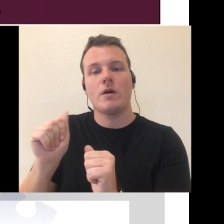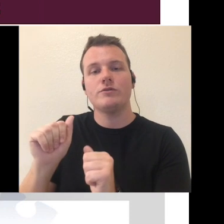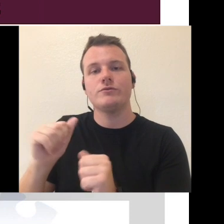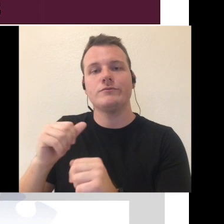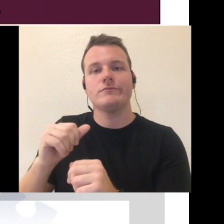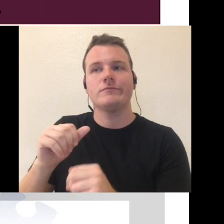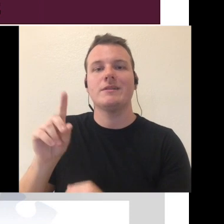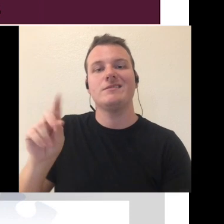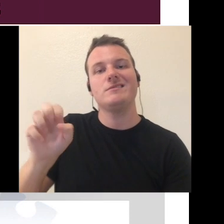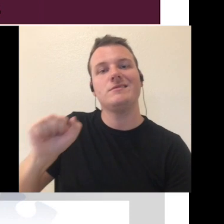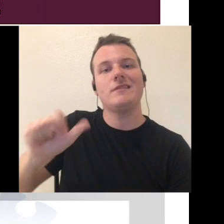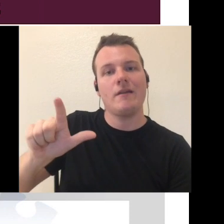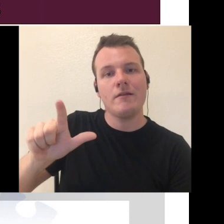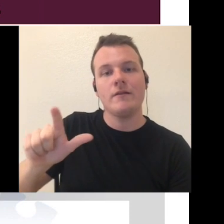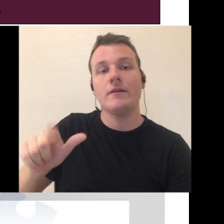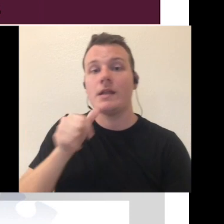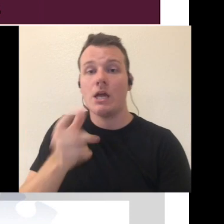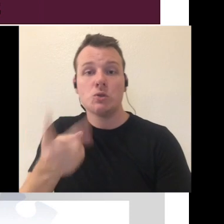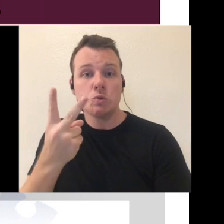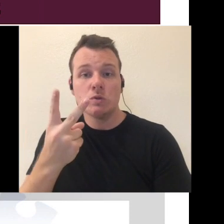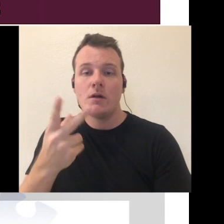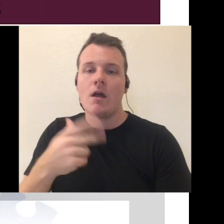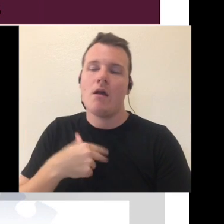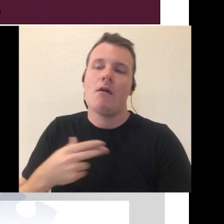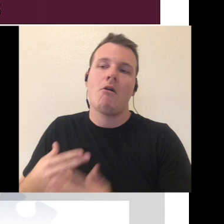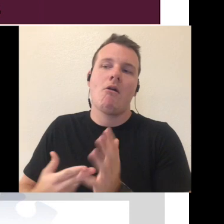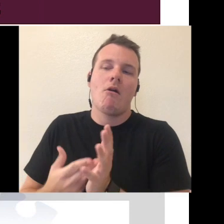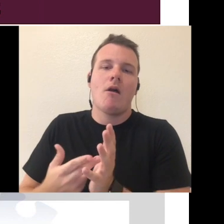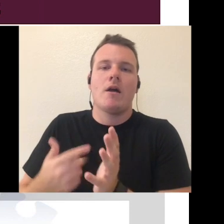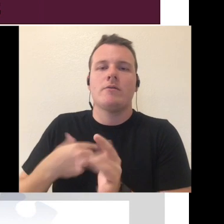you a deal. You don't go to maybe two of them. I'd go